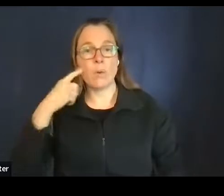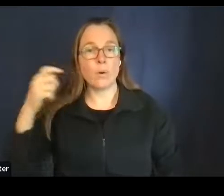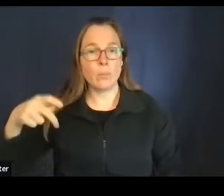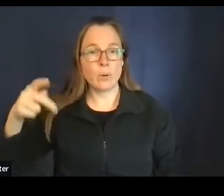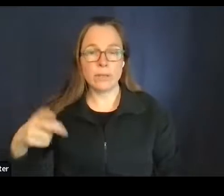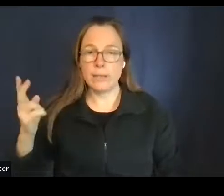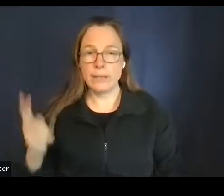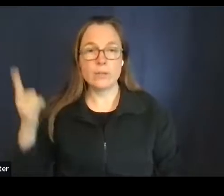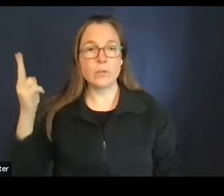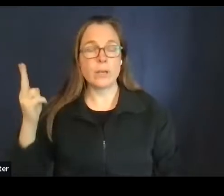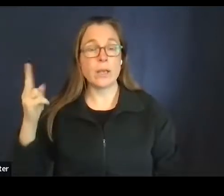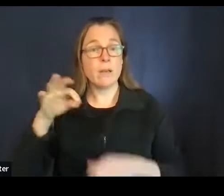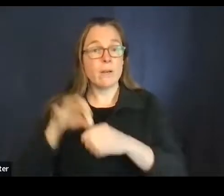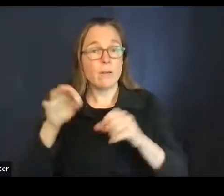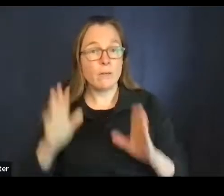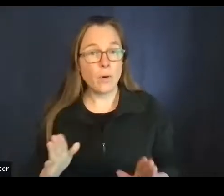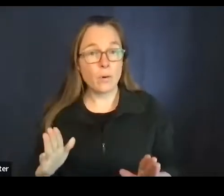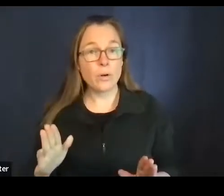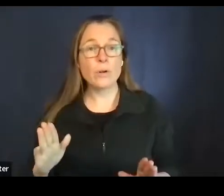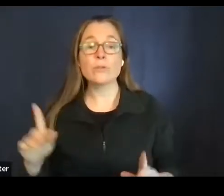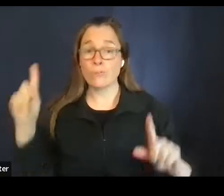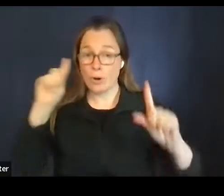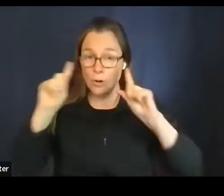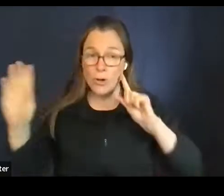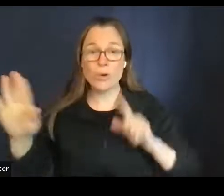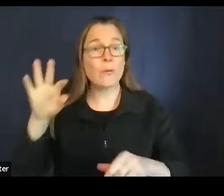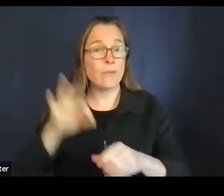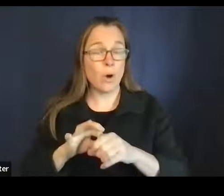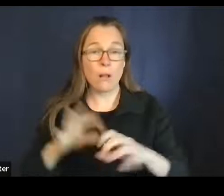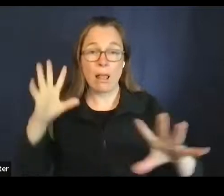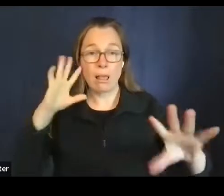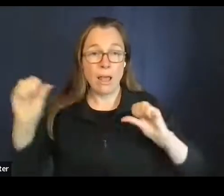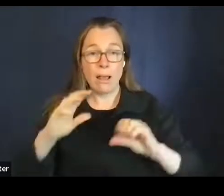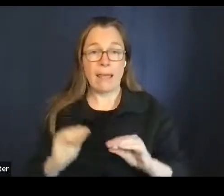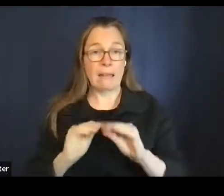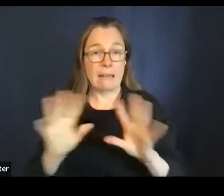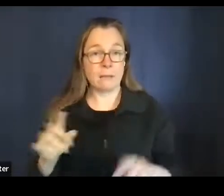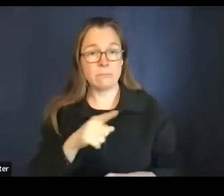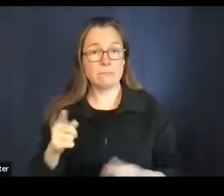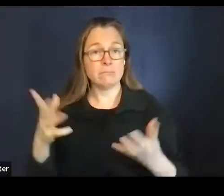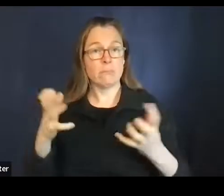Portland voters were heard loud and clear that they want an effective, accountable,